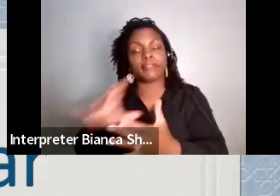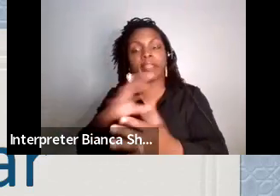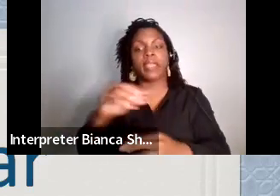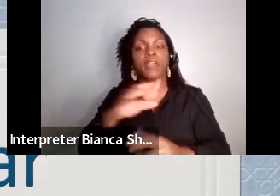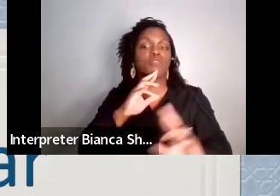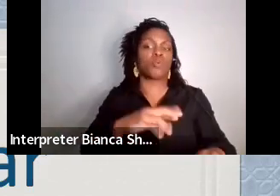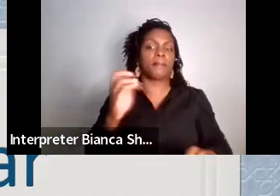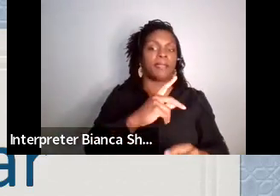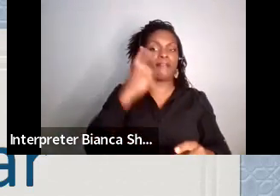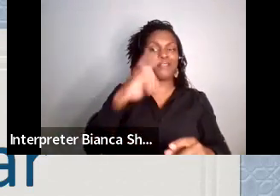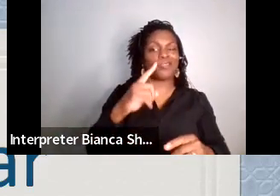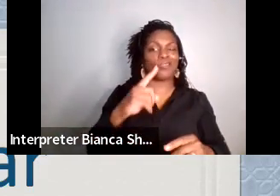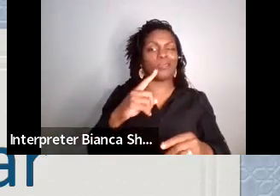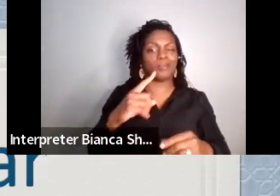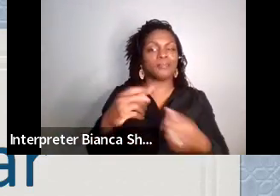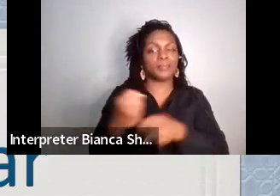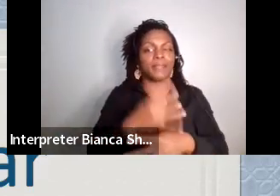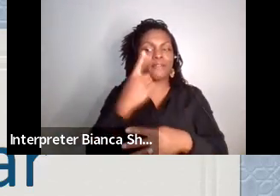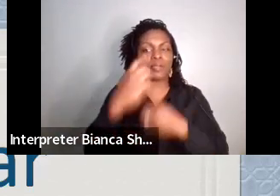So we kind of talked about. you know we're about to get started.